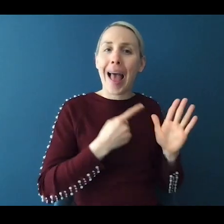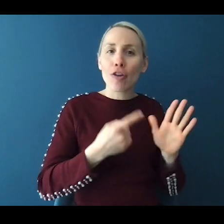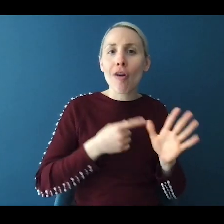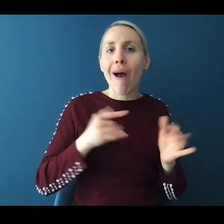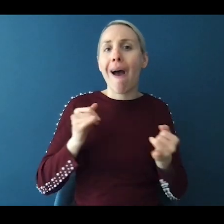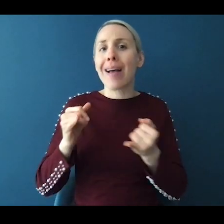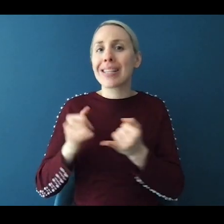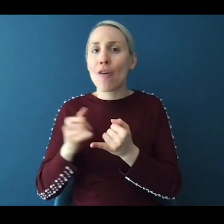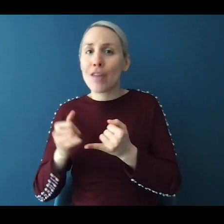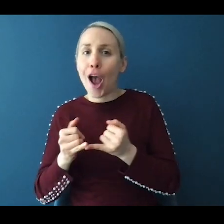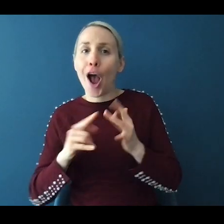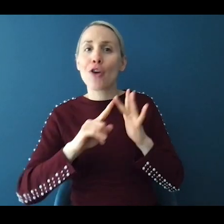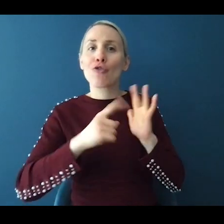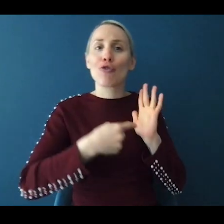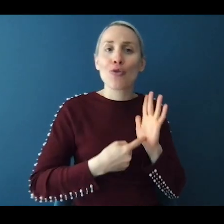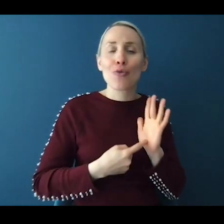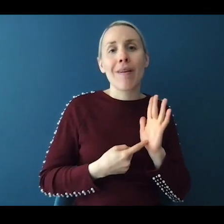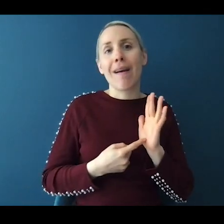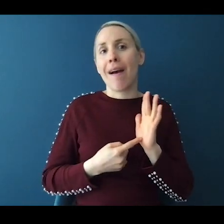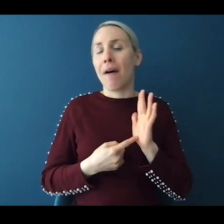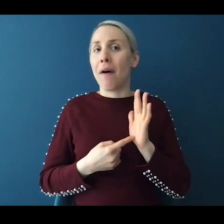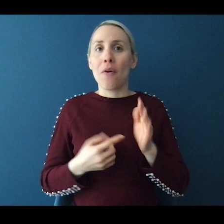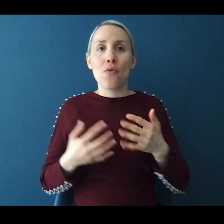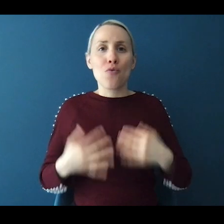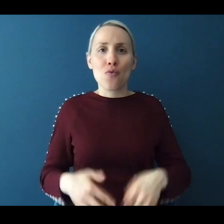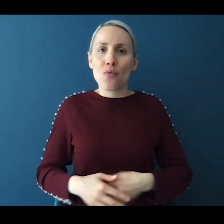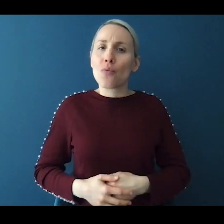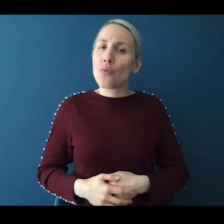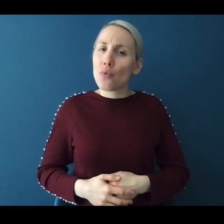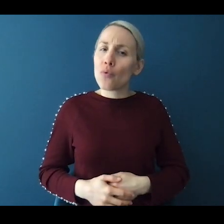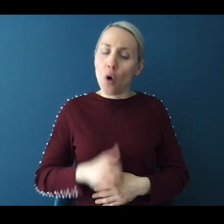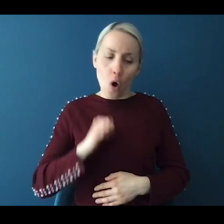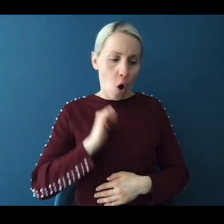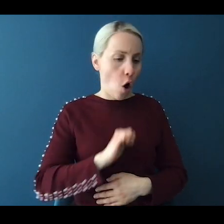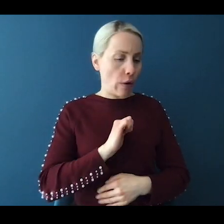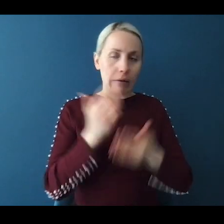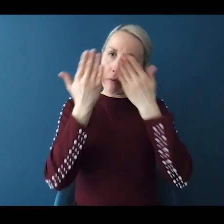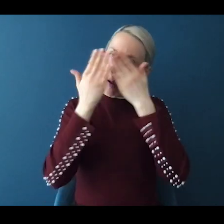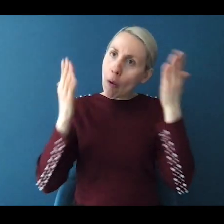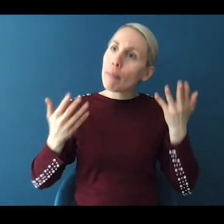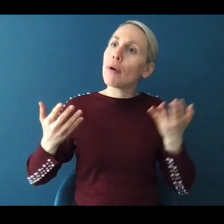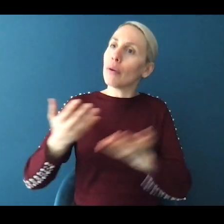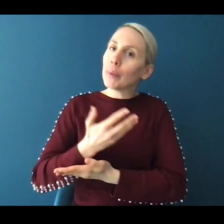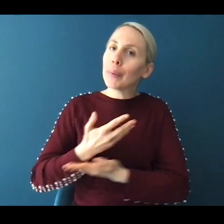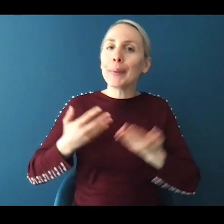and Silvia and Julia for all being so honest and open and sharing thoughts and I think